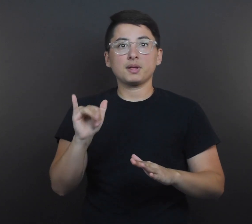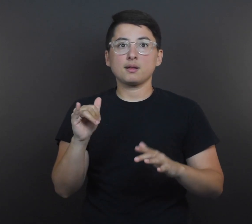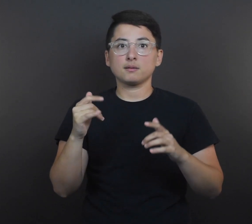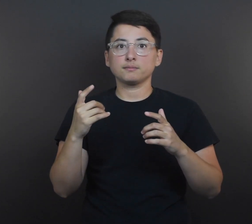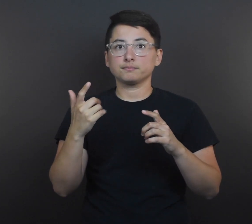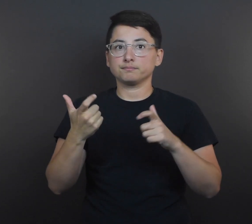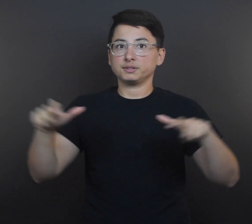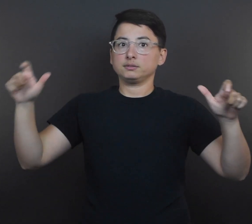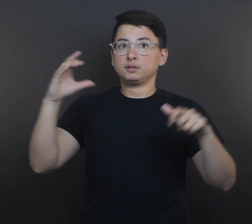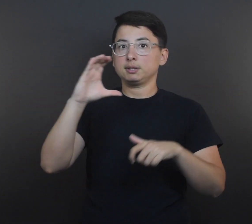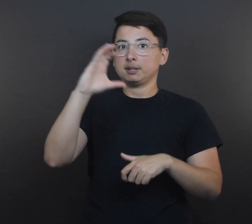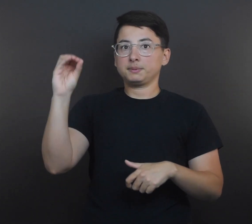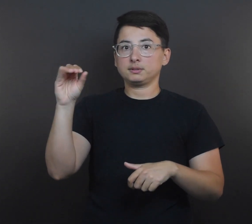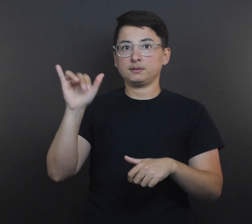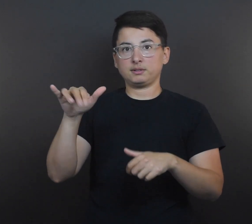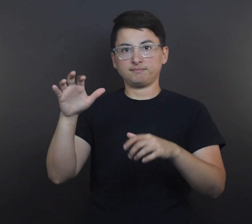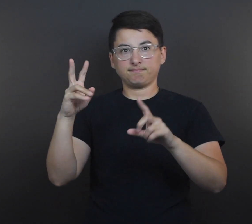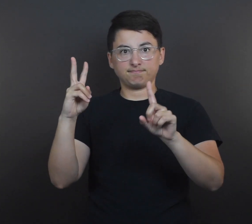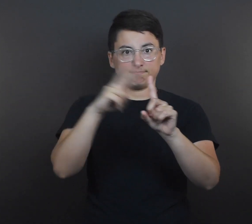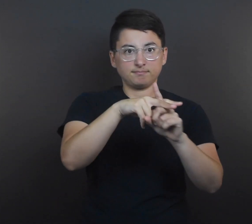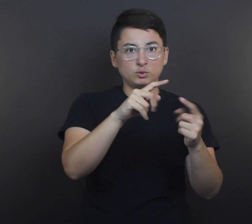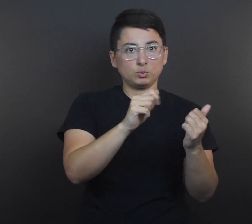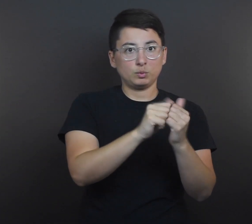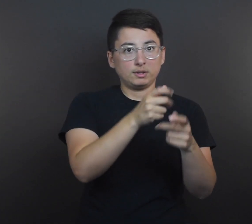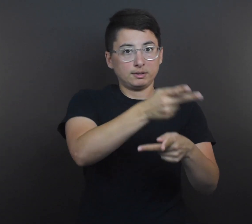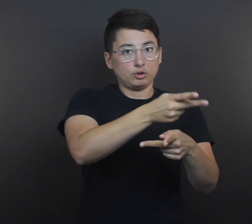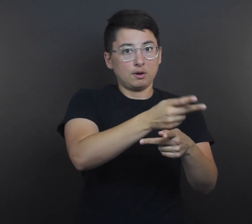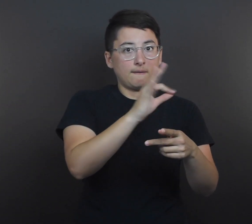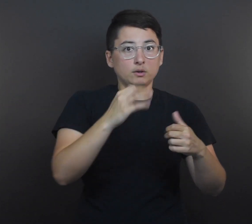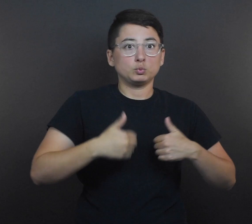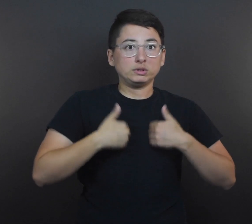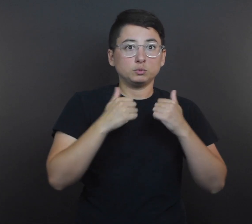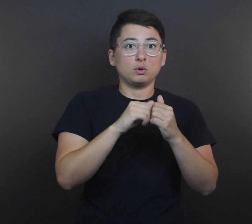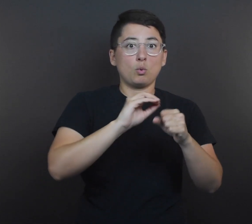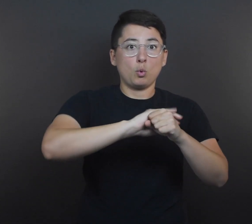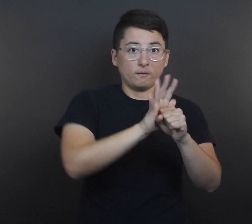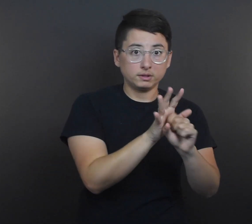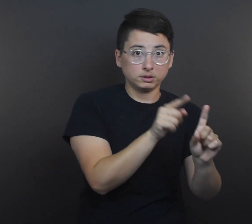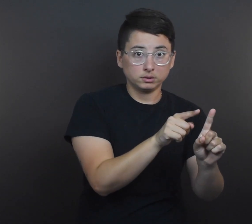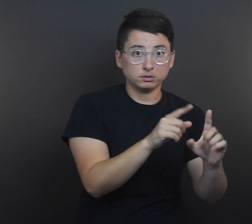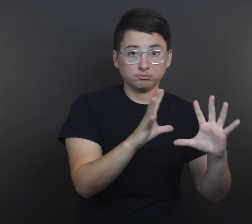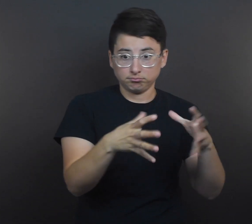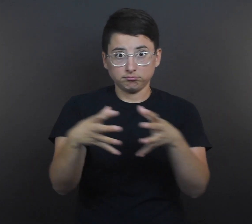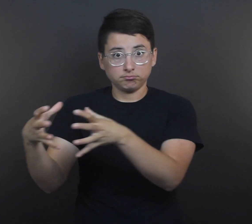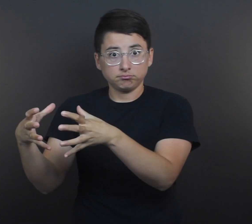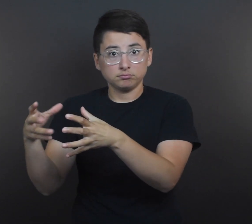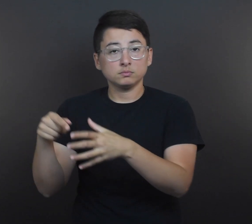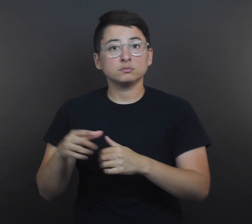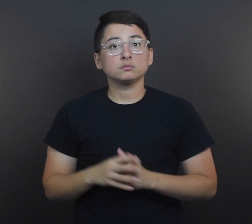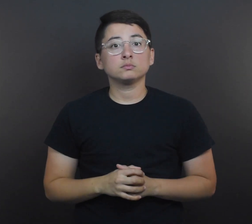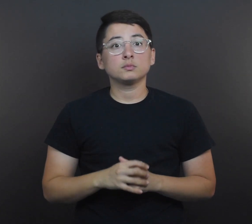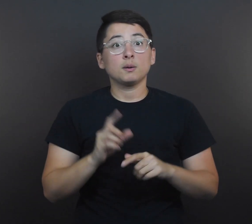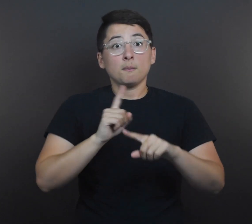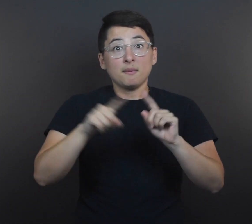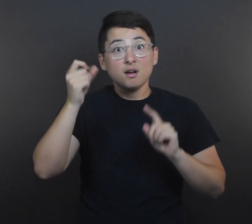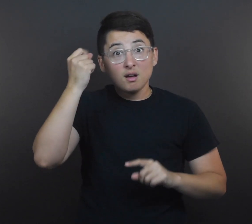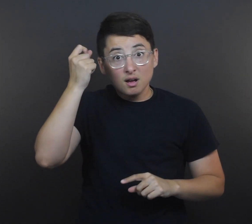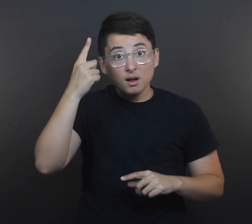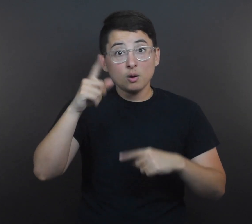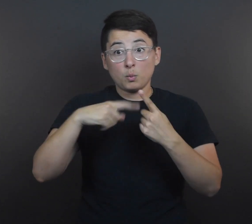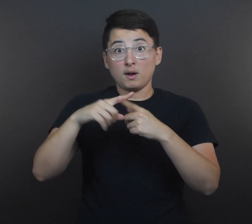that was owned and operated by the same company and was designated to care only for residents